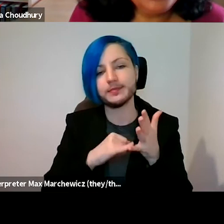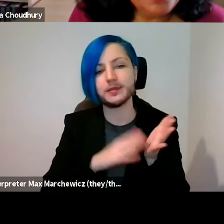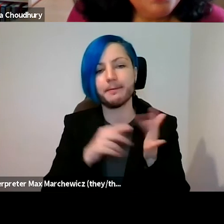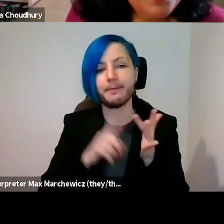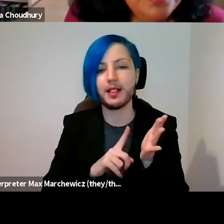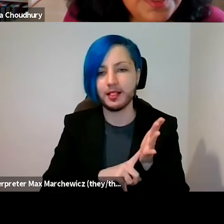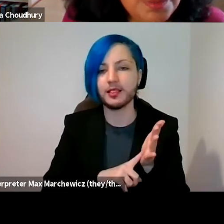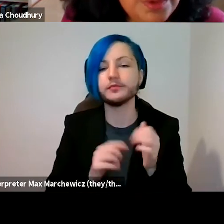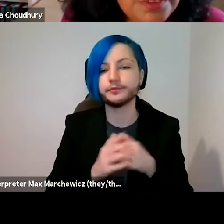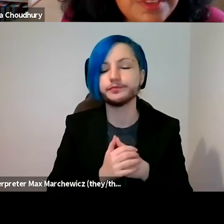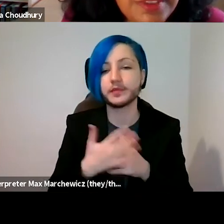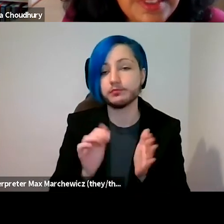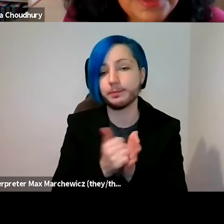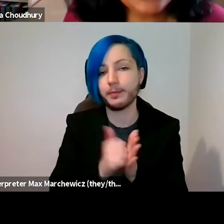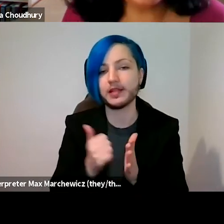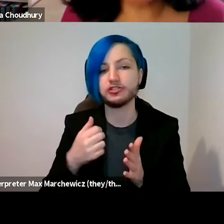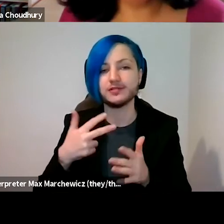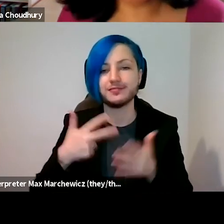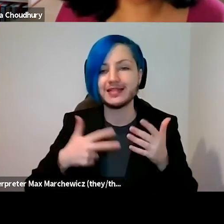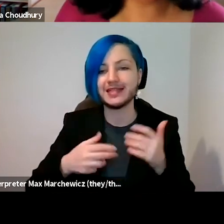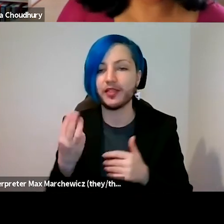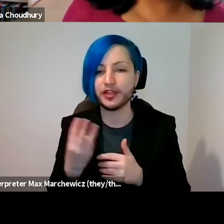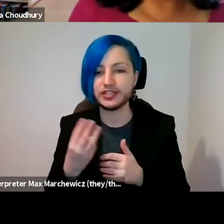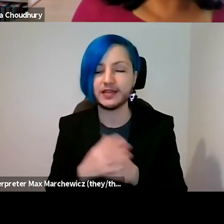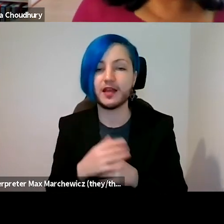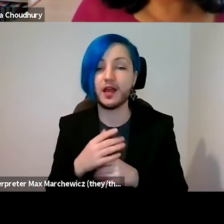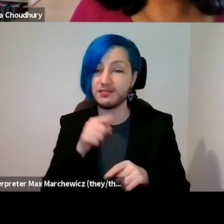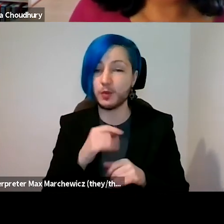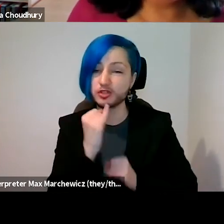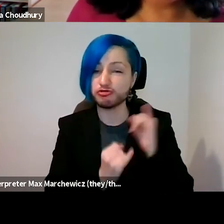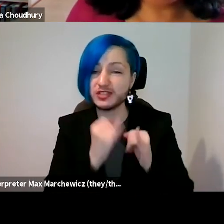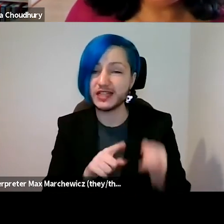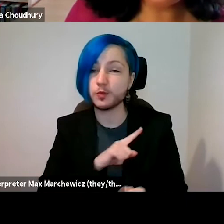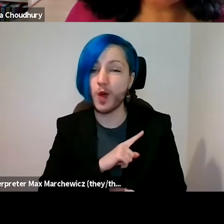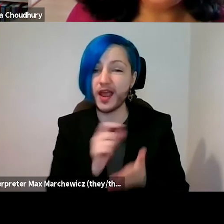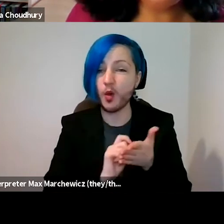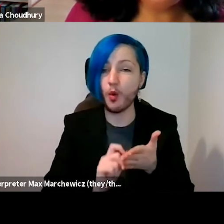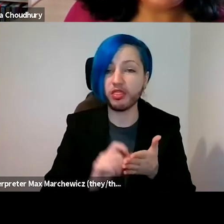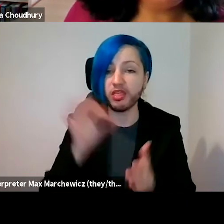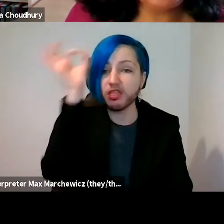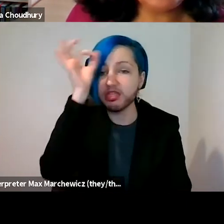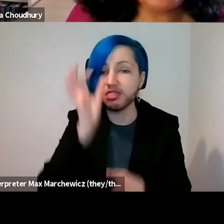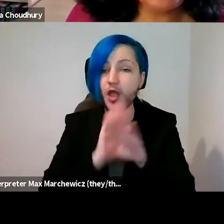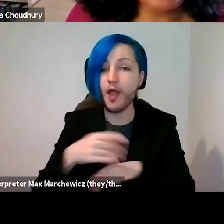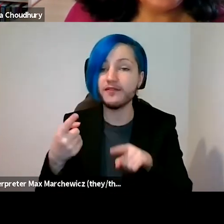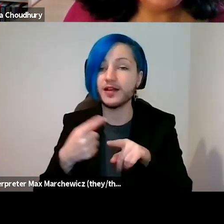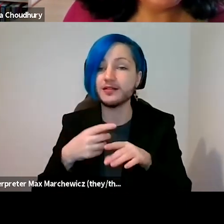For example, this book was severely criticized on the basis that the author had no knowledge of Indian languages.